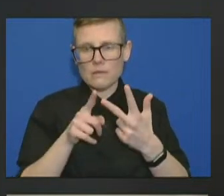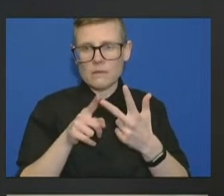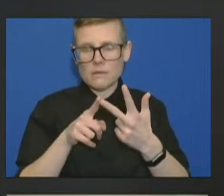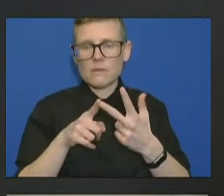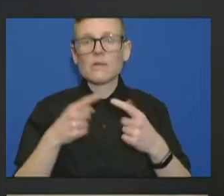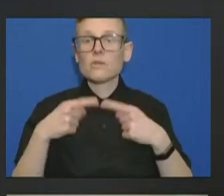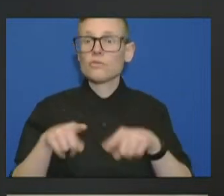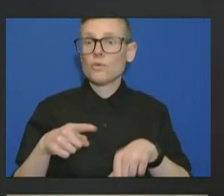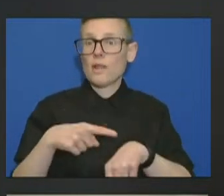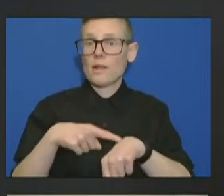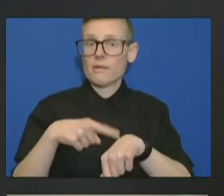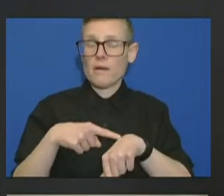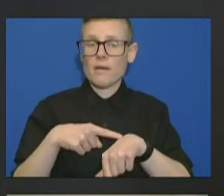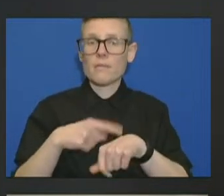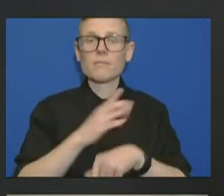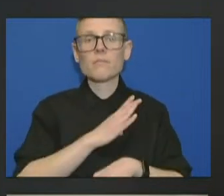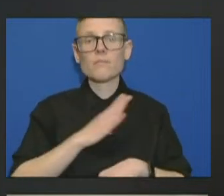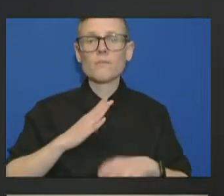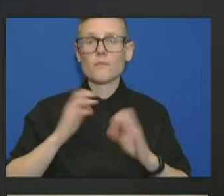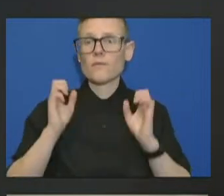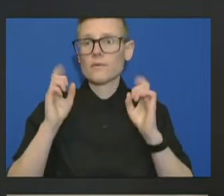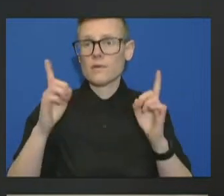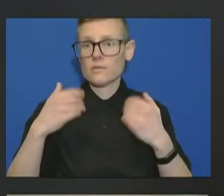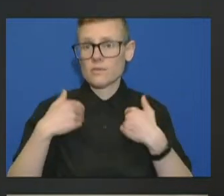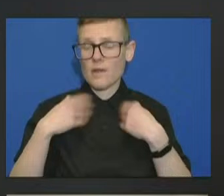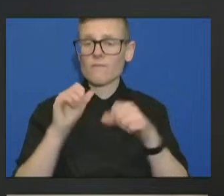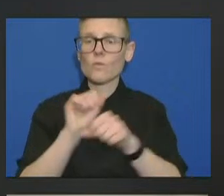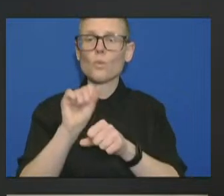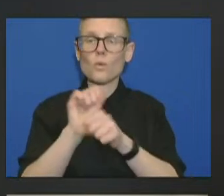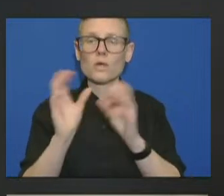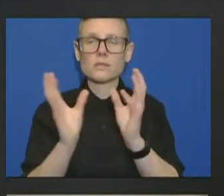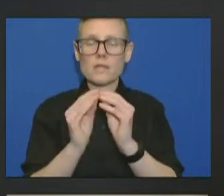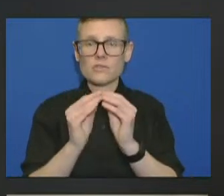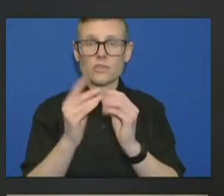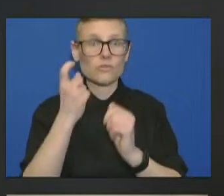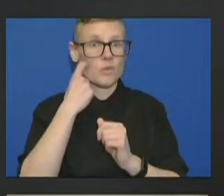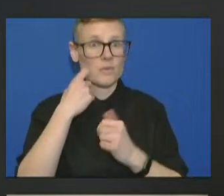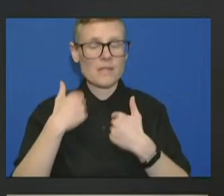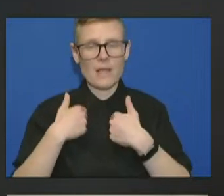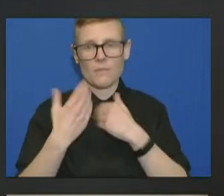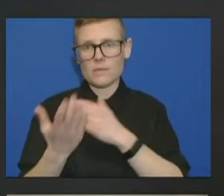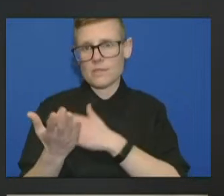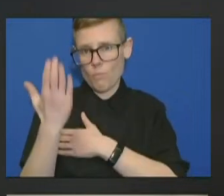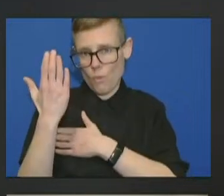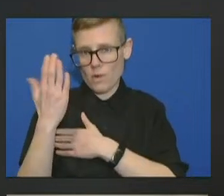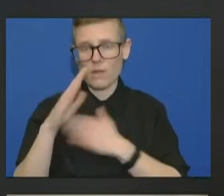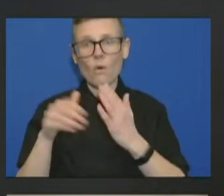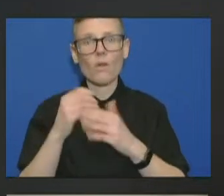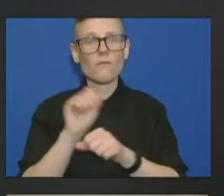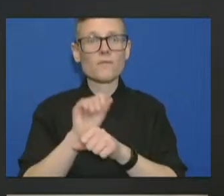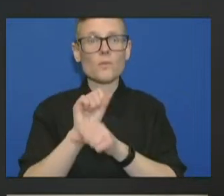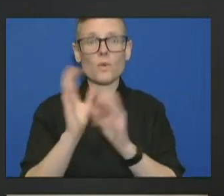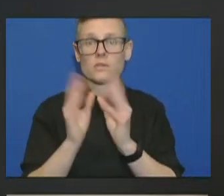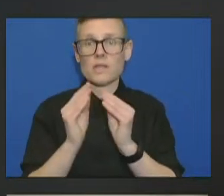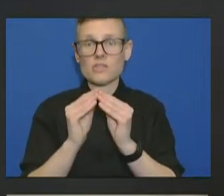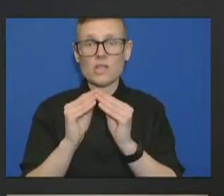monitoring and adjustment phase of budget season, if you will. During this time, the Board of